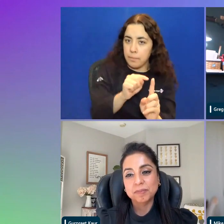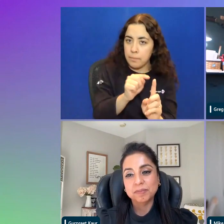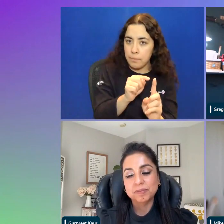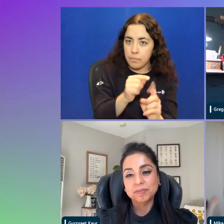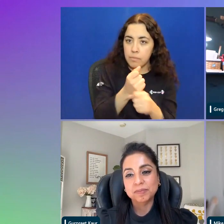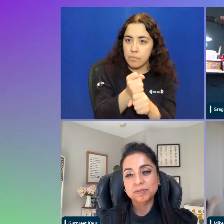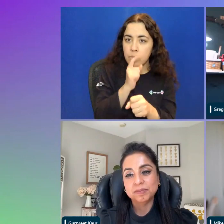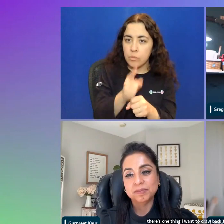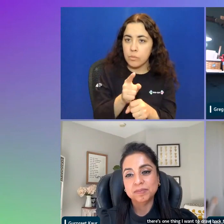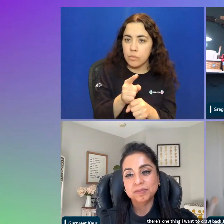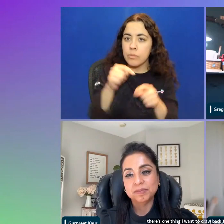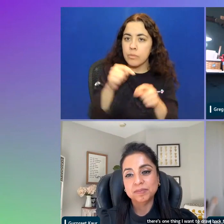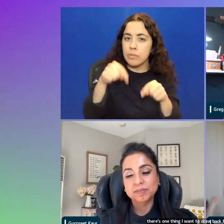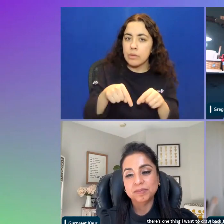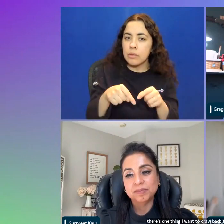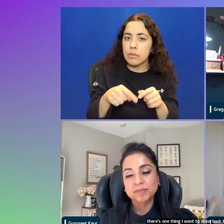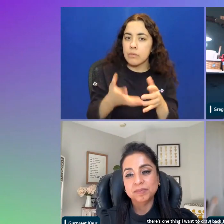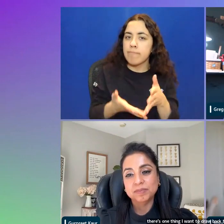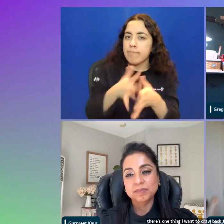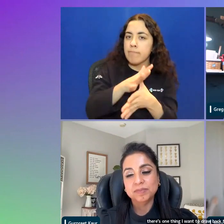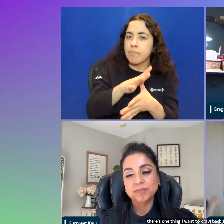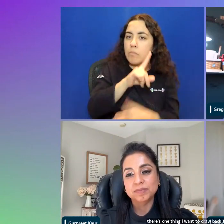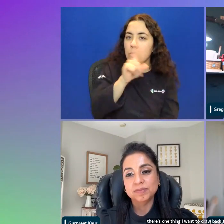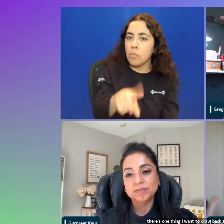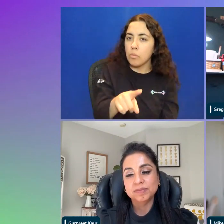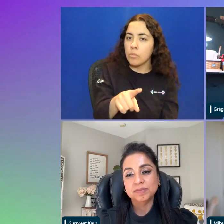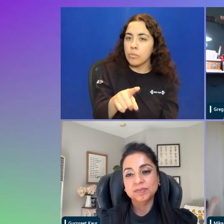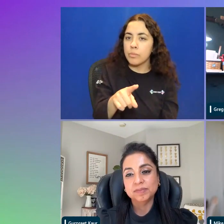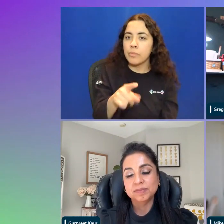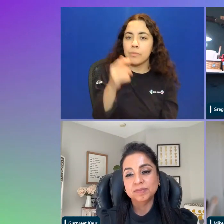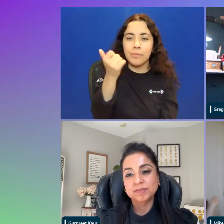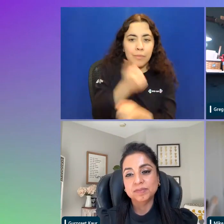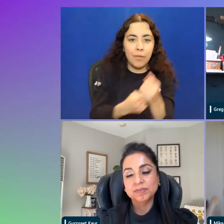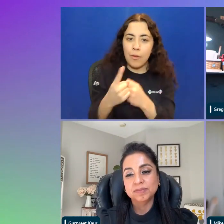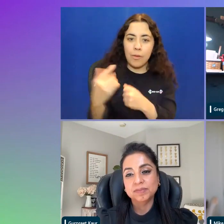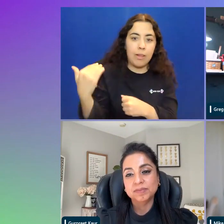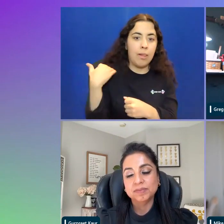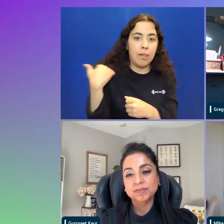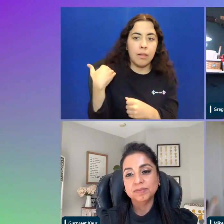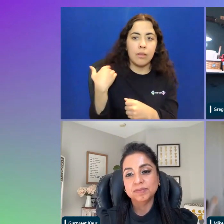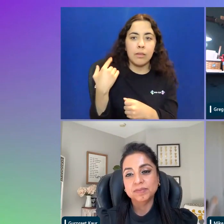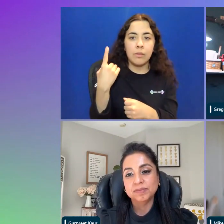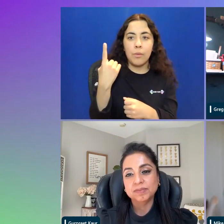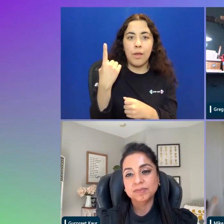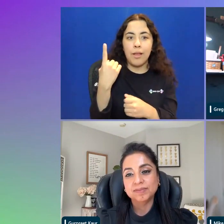make sure that I get you. This is the number one question, um, that I get from everybody who's doing this. And it's the million